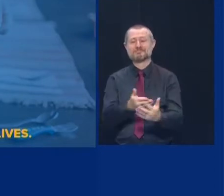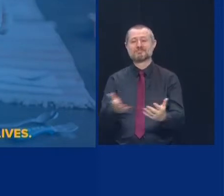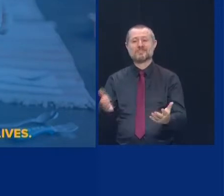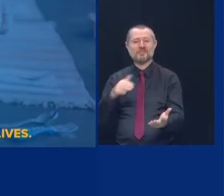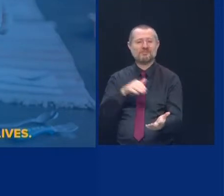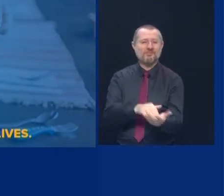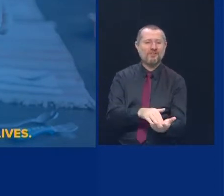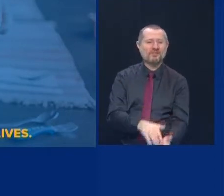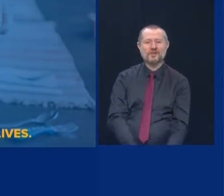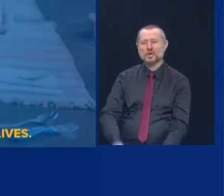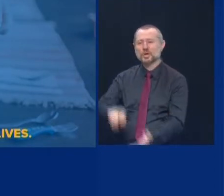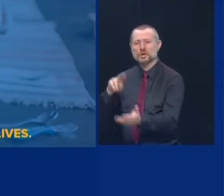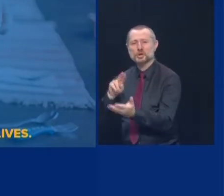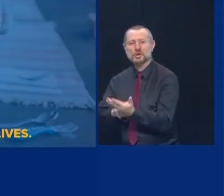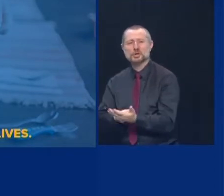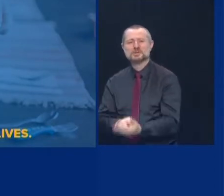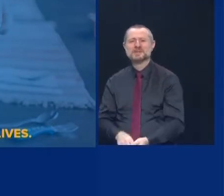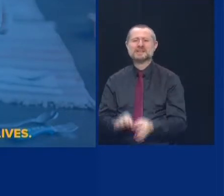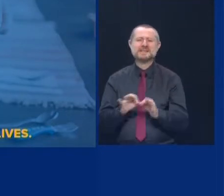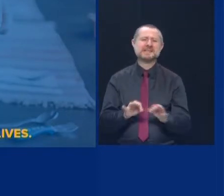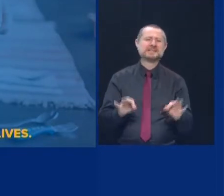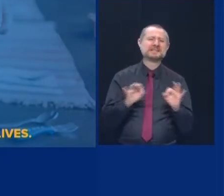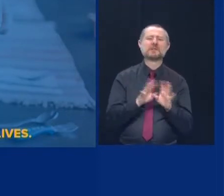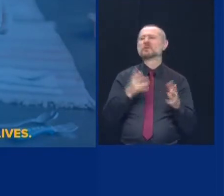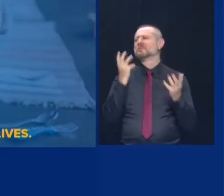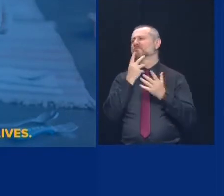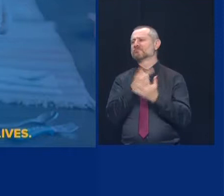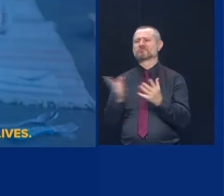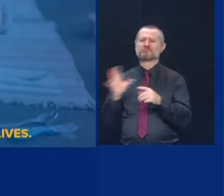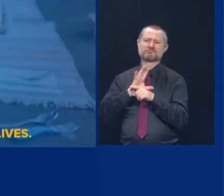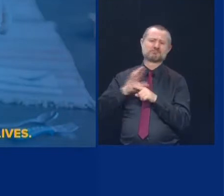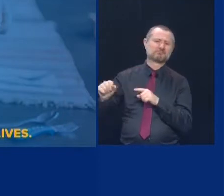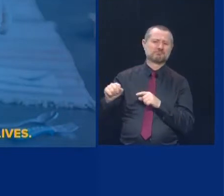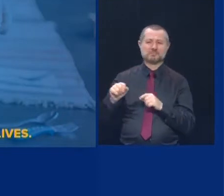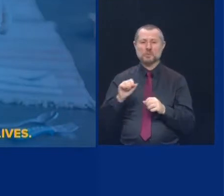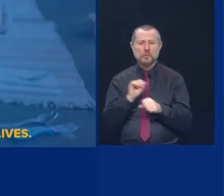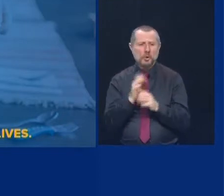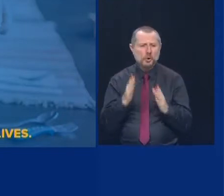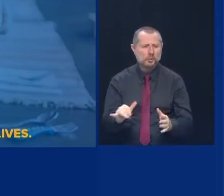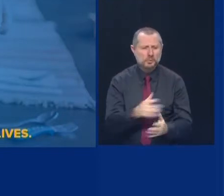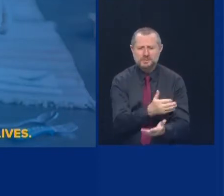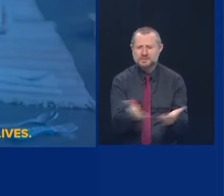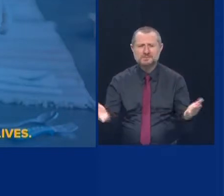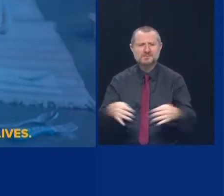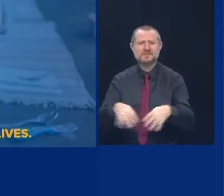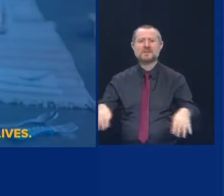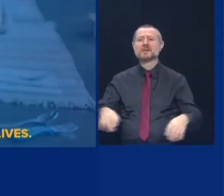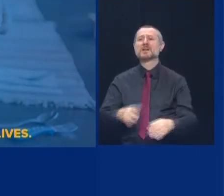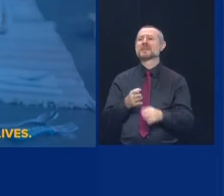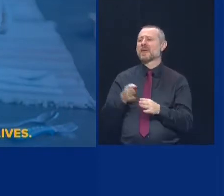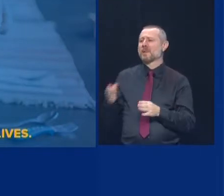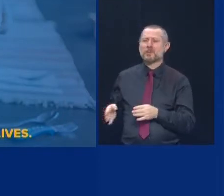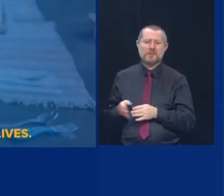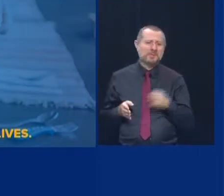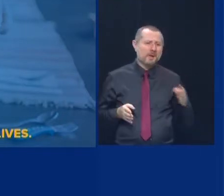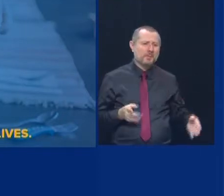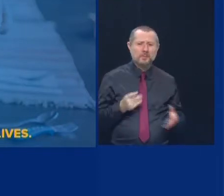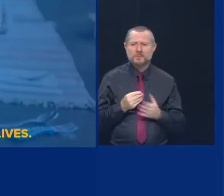THANKS TO THE PEOPLE WHO REALLY DID PHENOMENAL THINGS THIS YEAR. THOSE DOCTORS AND NURSES WHO WERE JUST AMAZING.